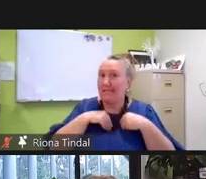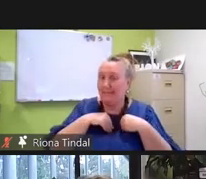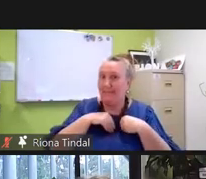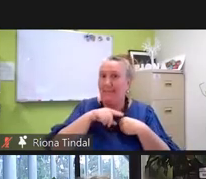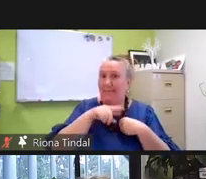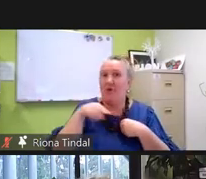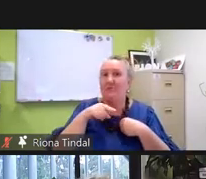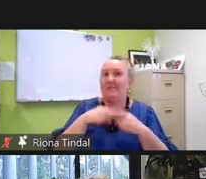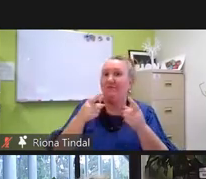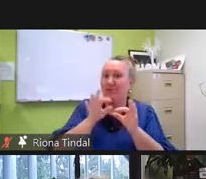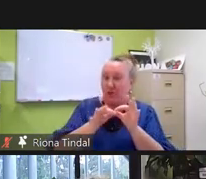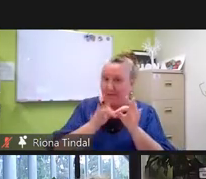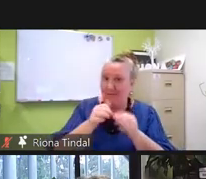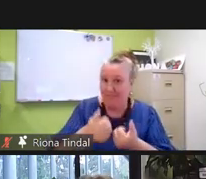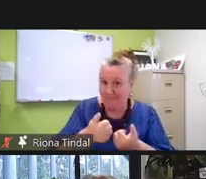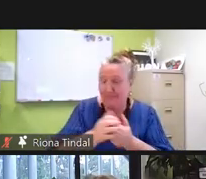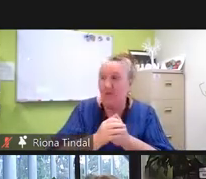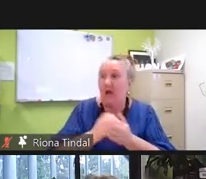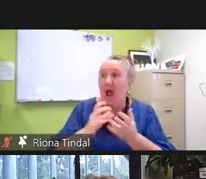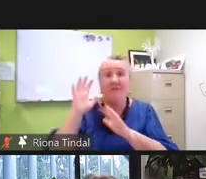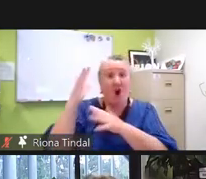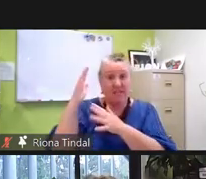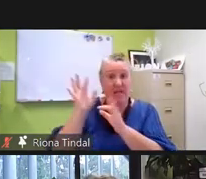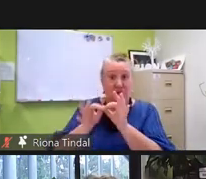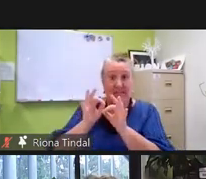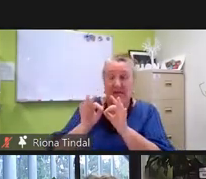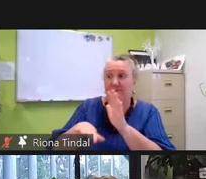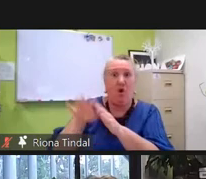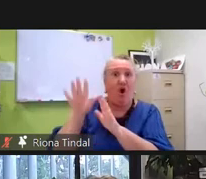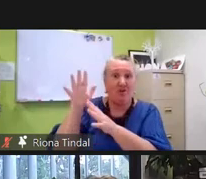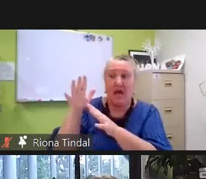but the students do need to be a bit flexible as well to use different interpreters. There